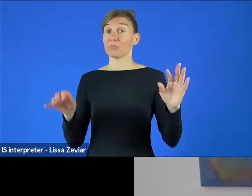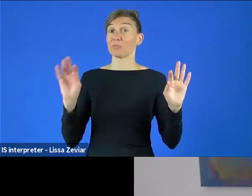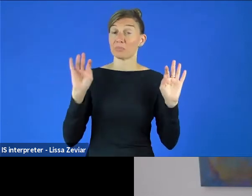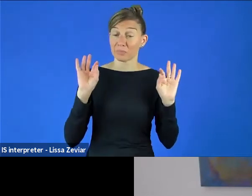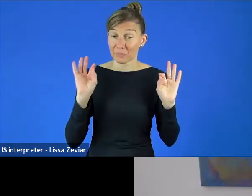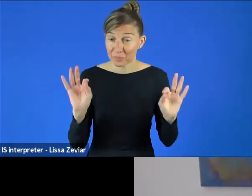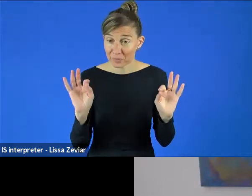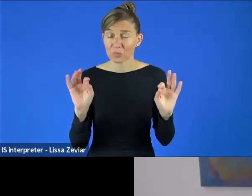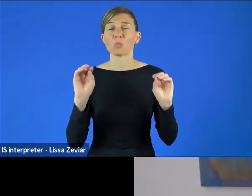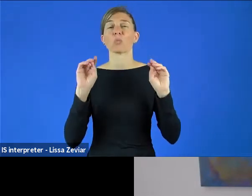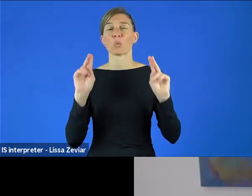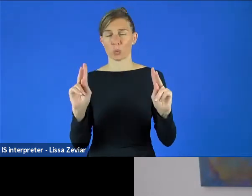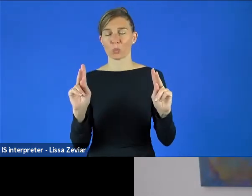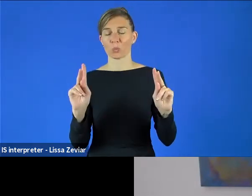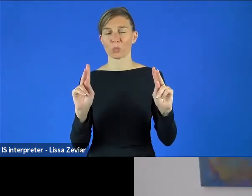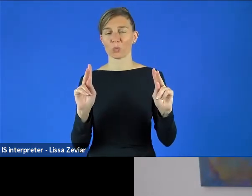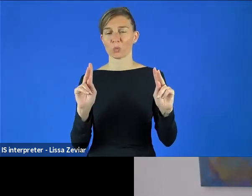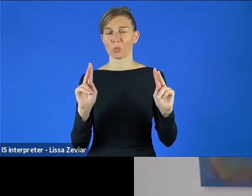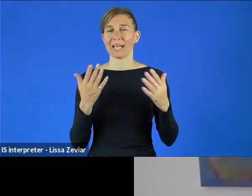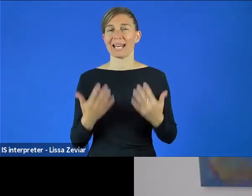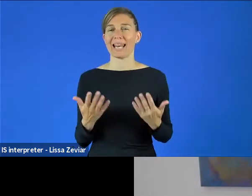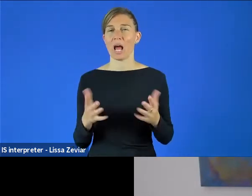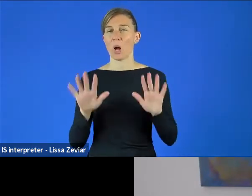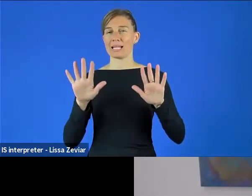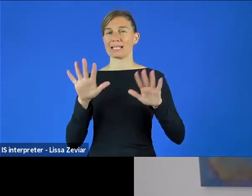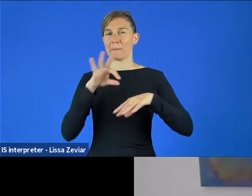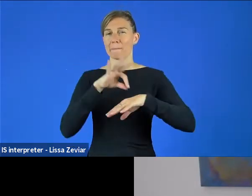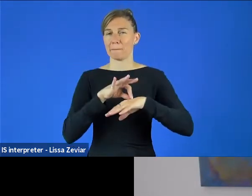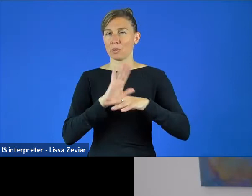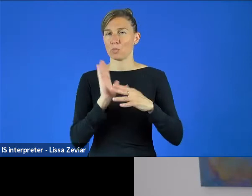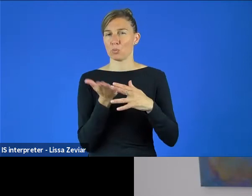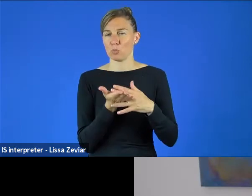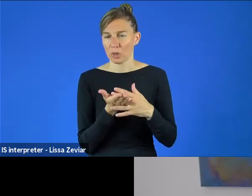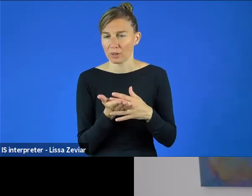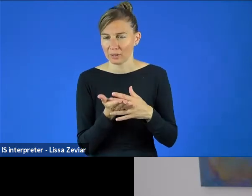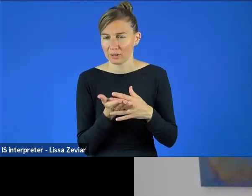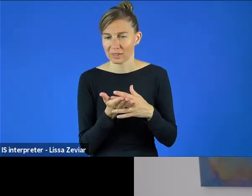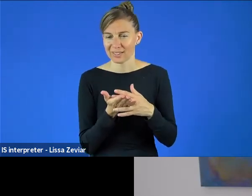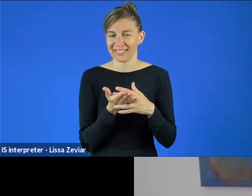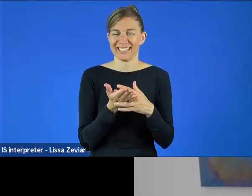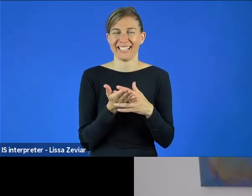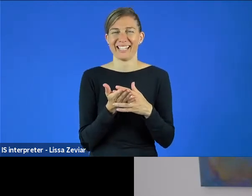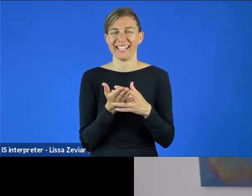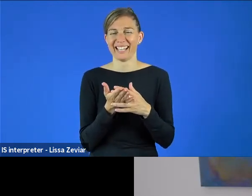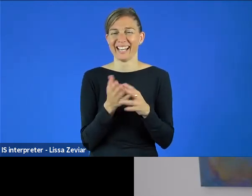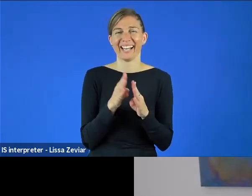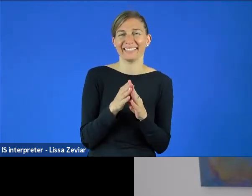I propose to have our 10-minute break, extended to 12 minutes. Now 11 minutes.